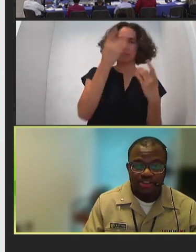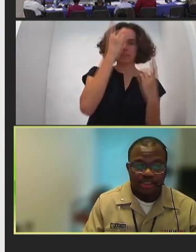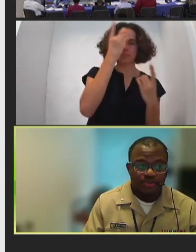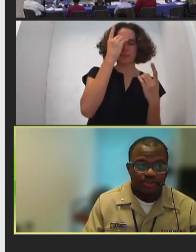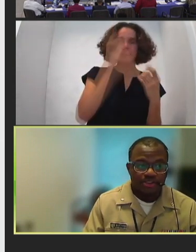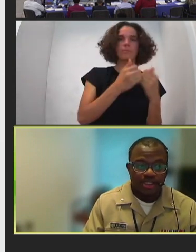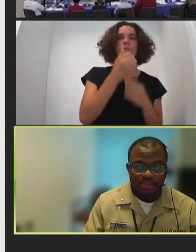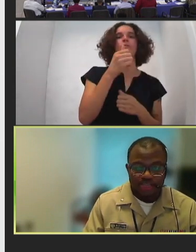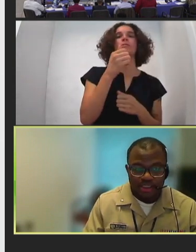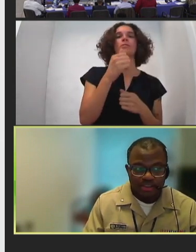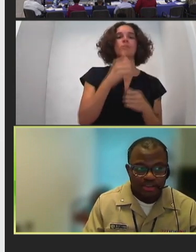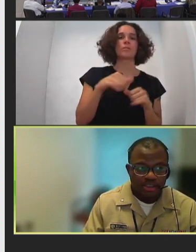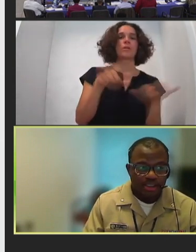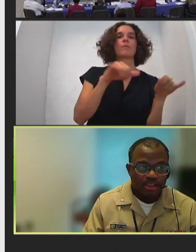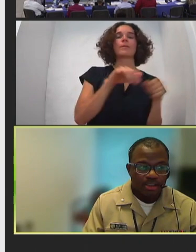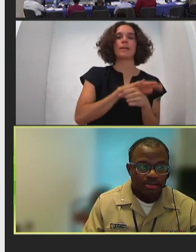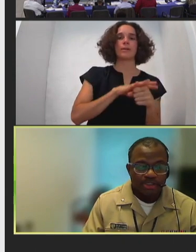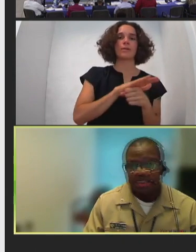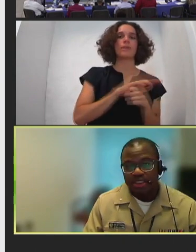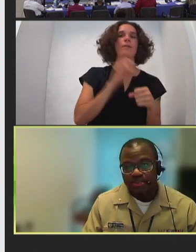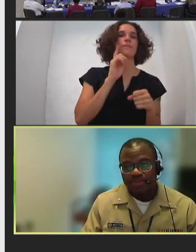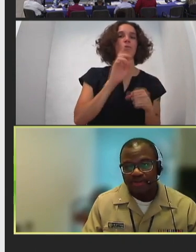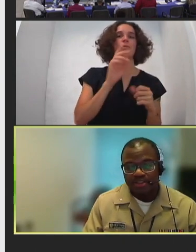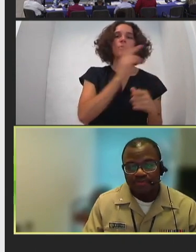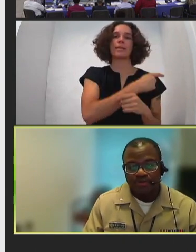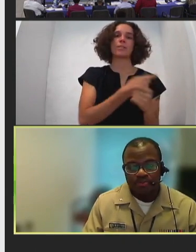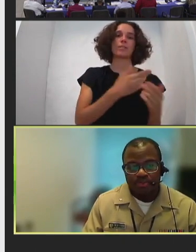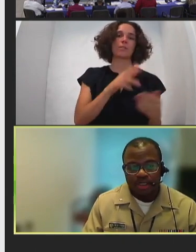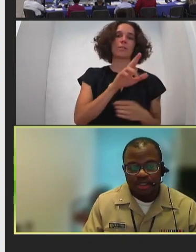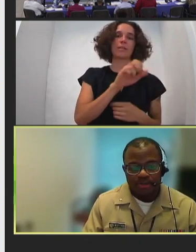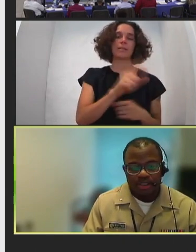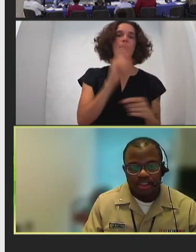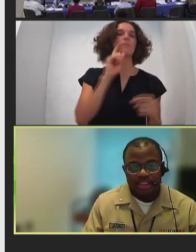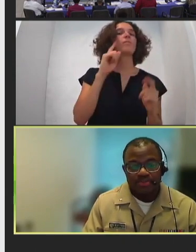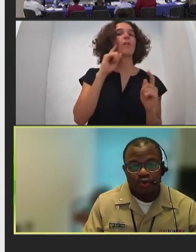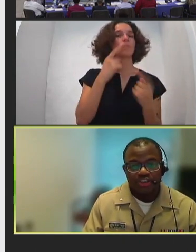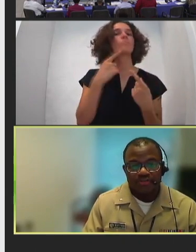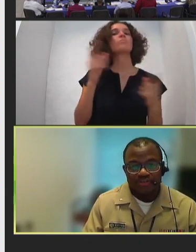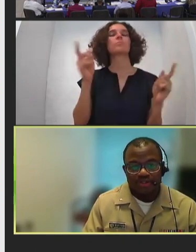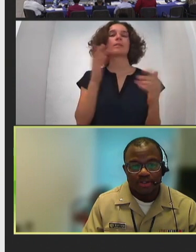diagnosed in the United States. But it's thought to be effective against more severe,